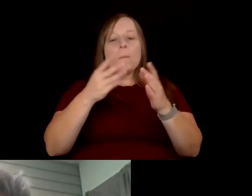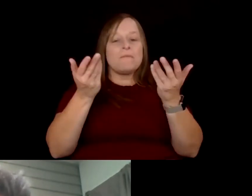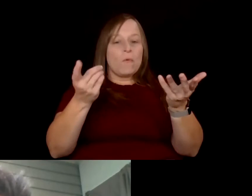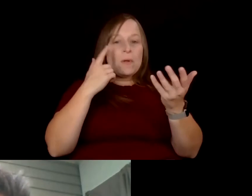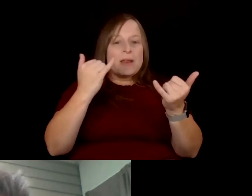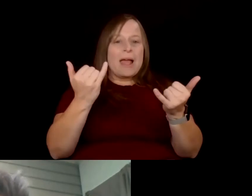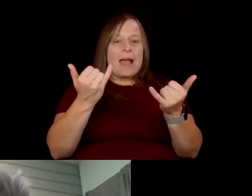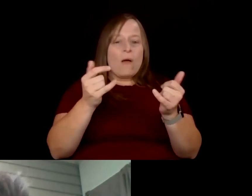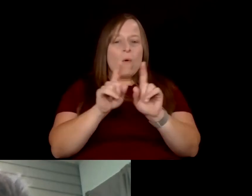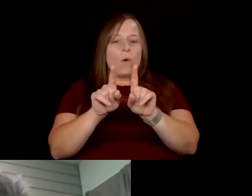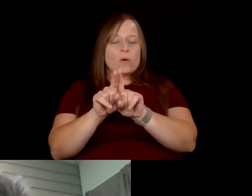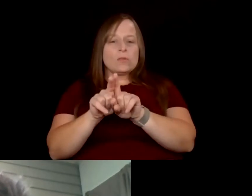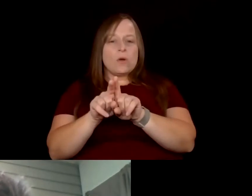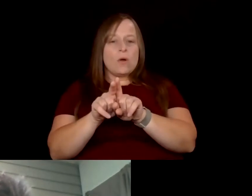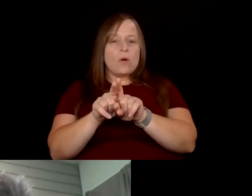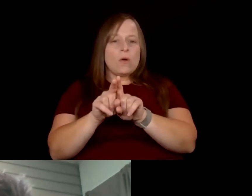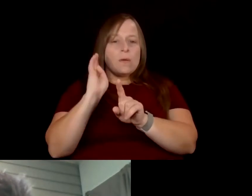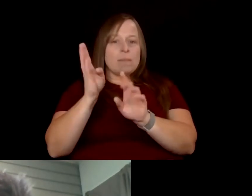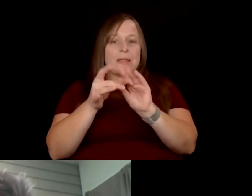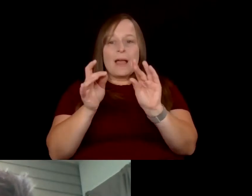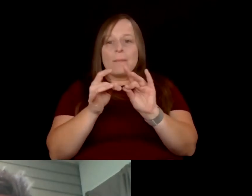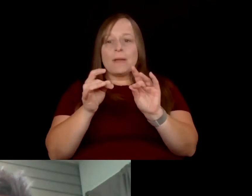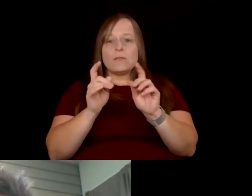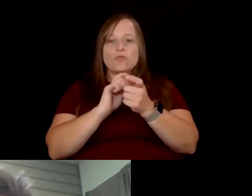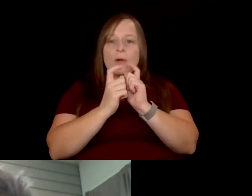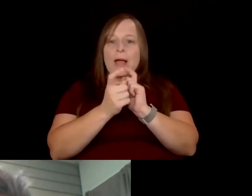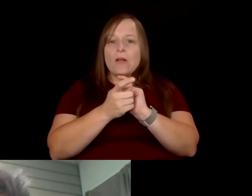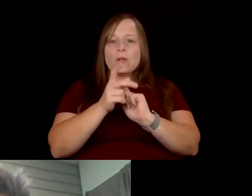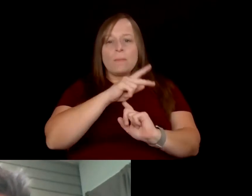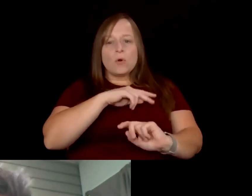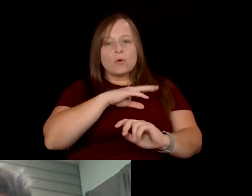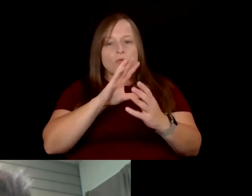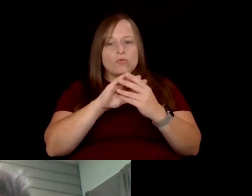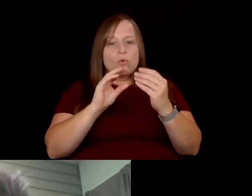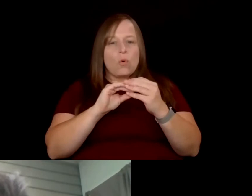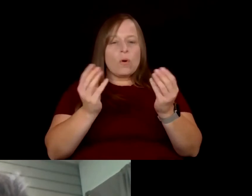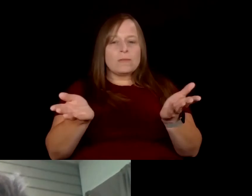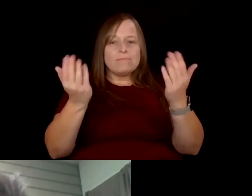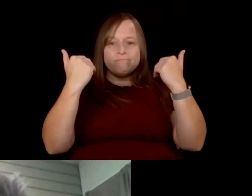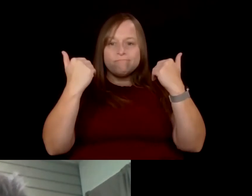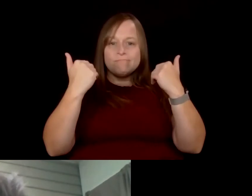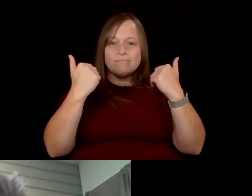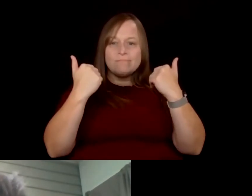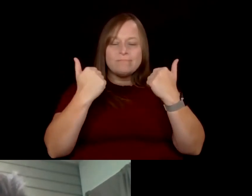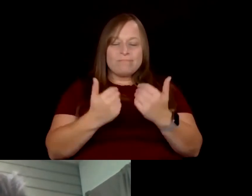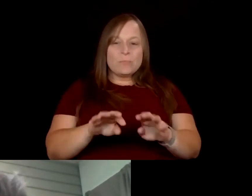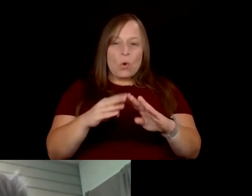Also, not just questions. If you have comments, if you have corrections, if you have personal stories related to this topic, the floor is also open to those.